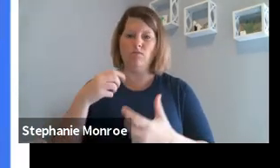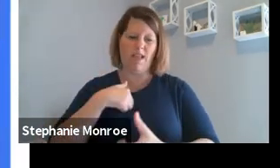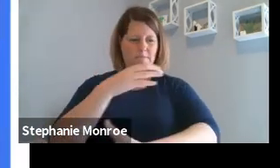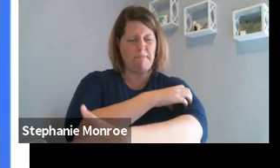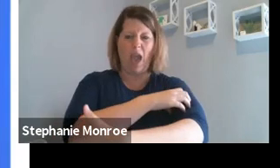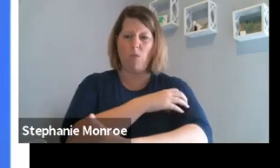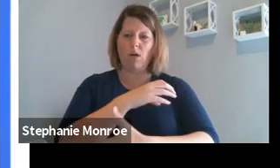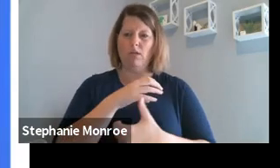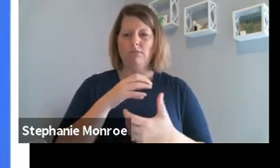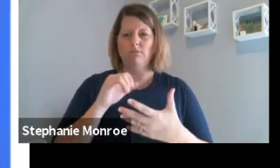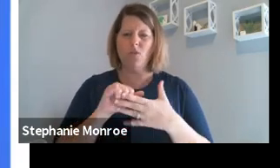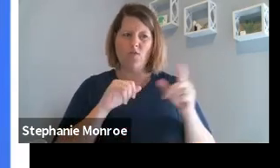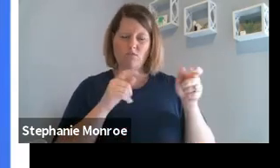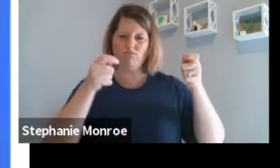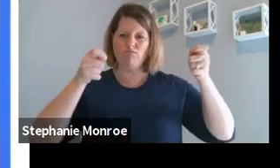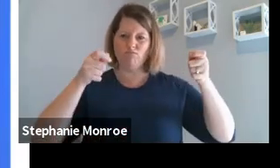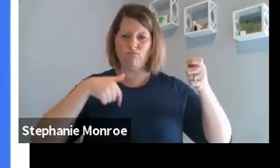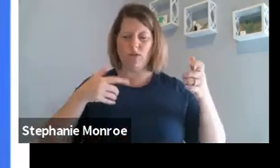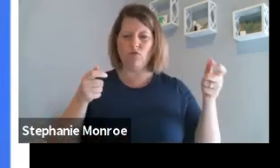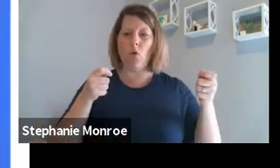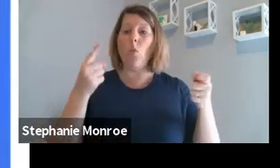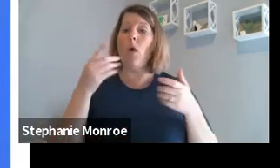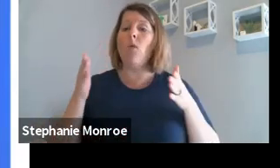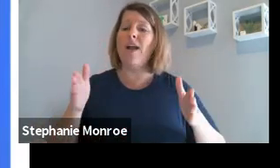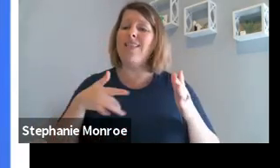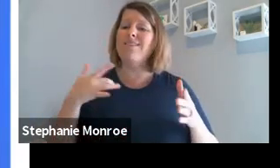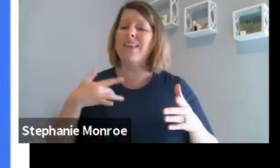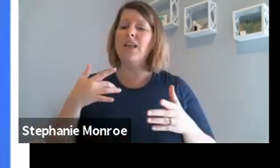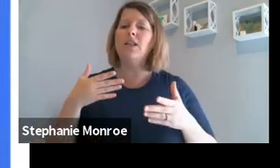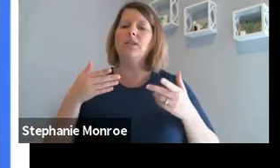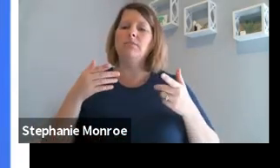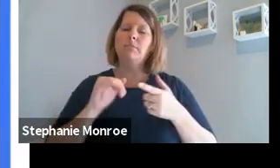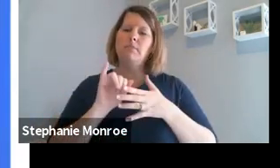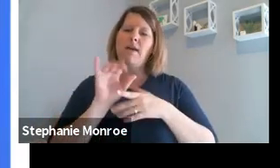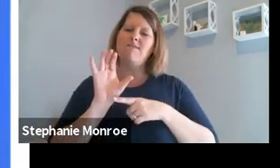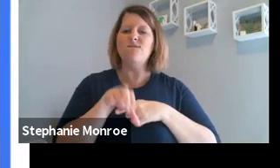And one way in which they feel that they are exerting that power is by forcing the other person